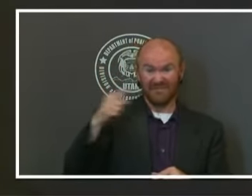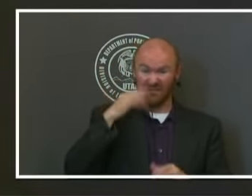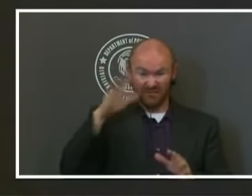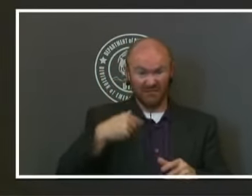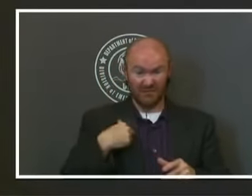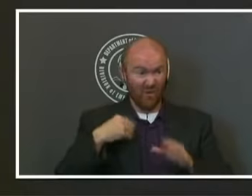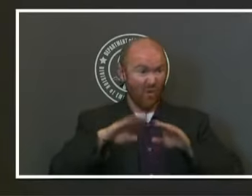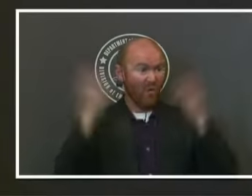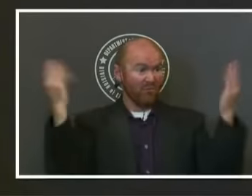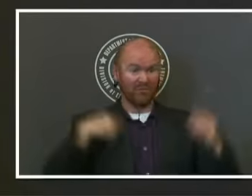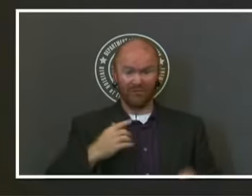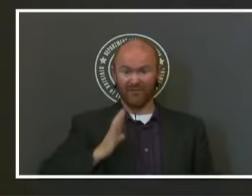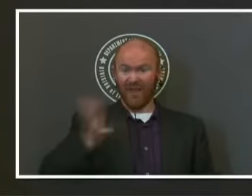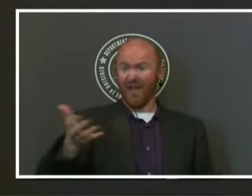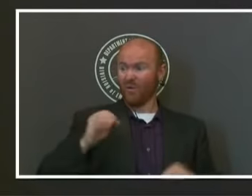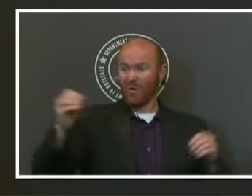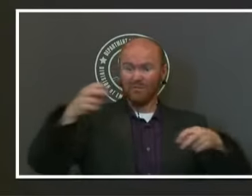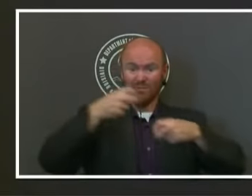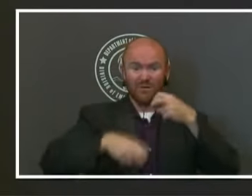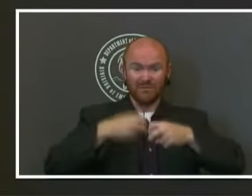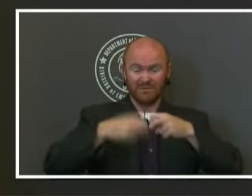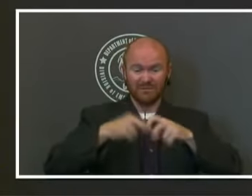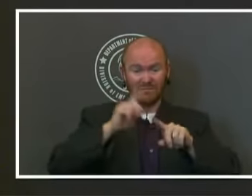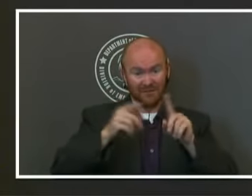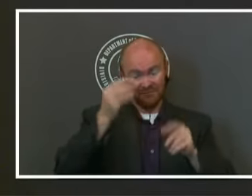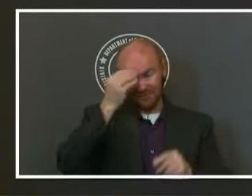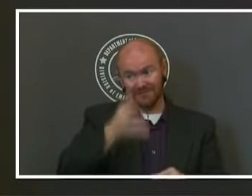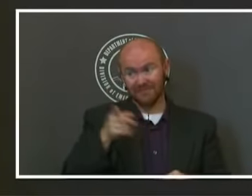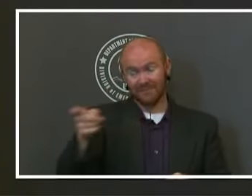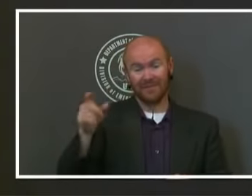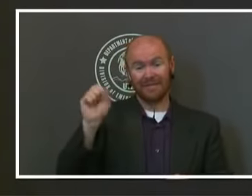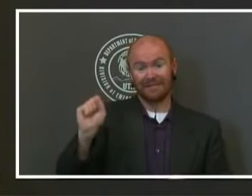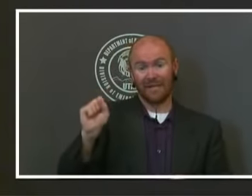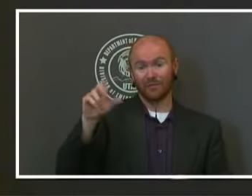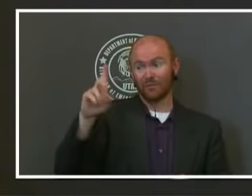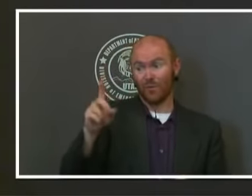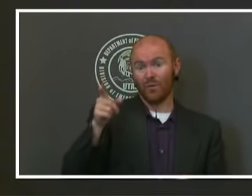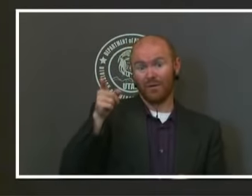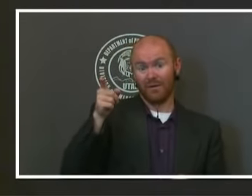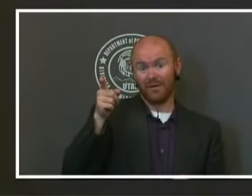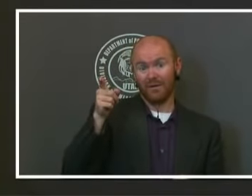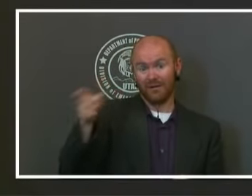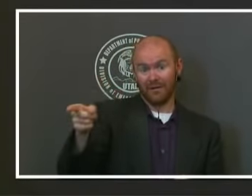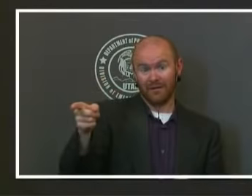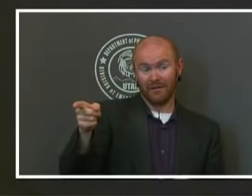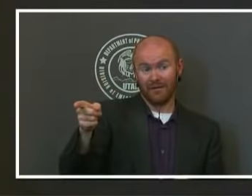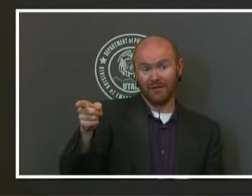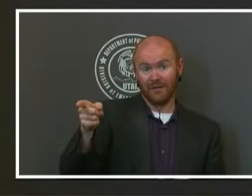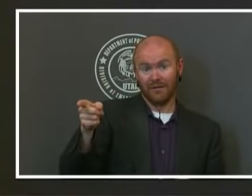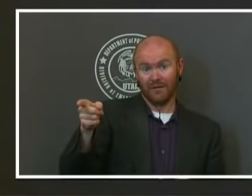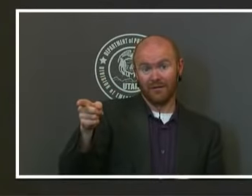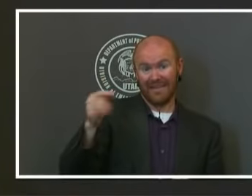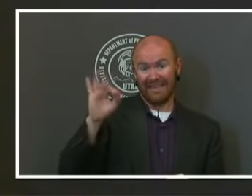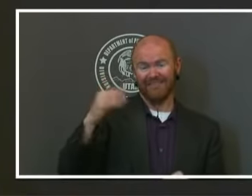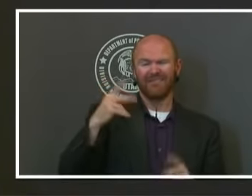Dakota not to pick on any distaste for one's Republic once